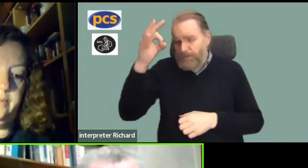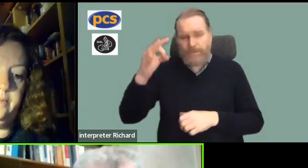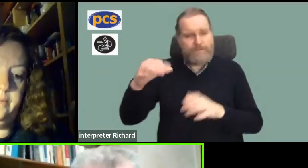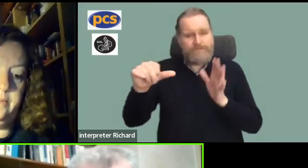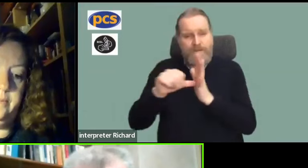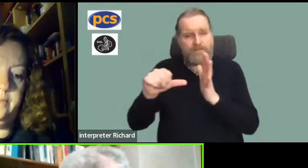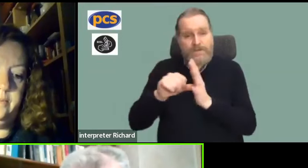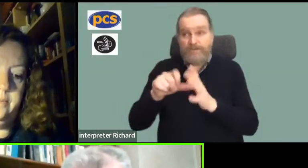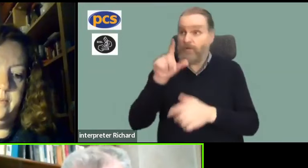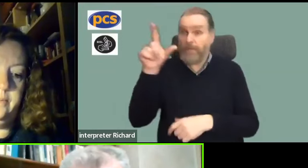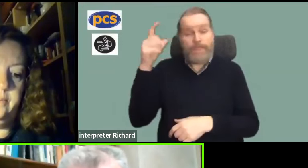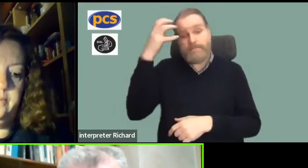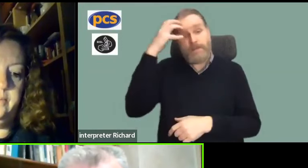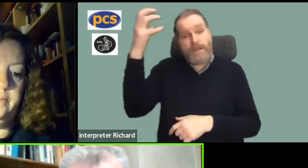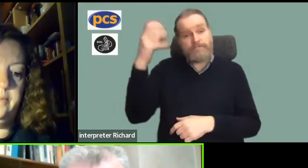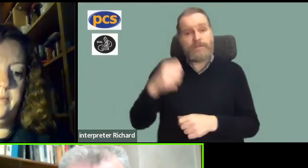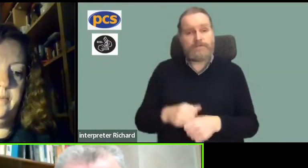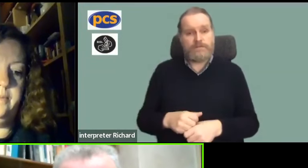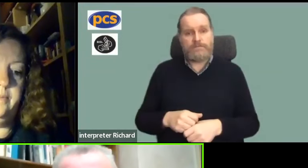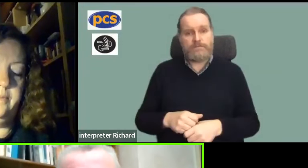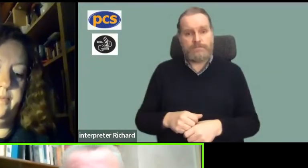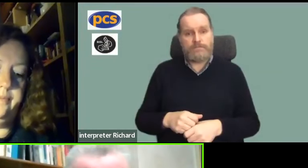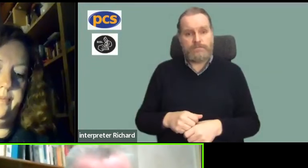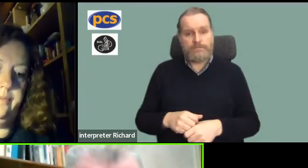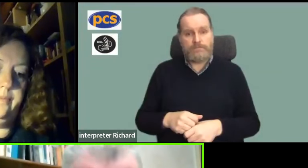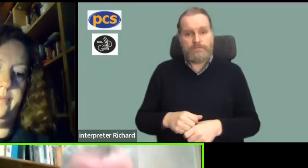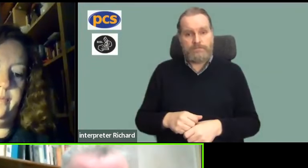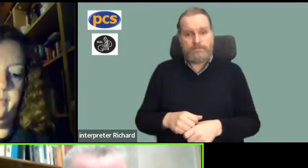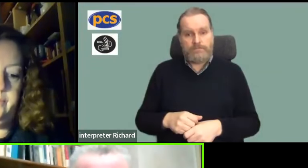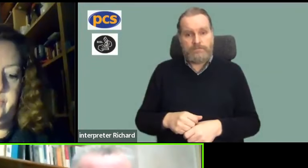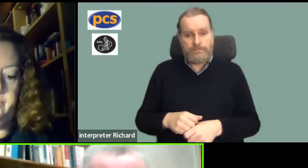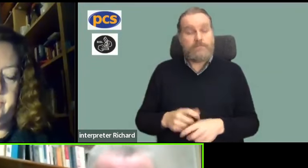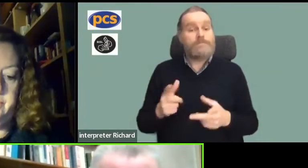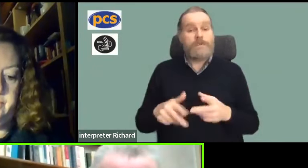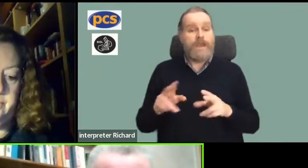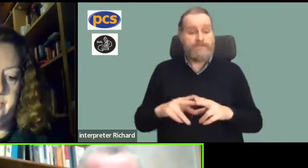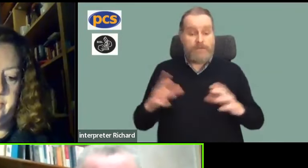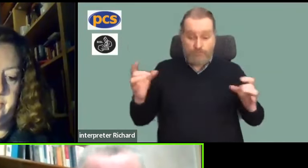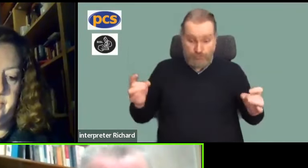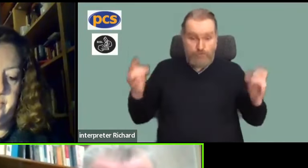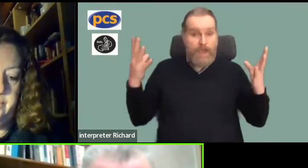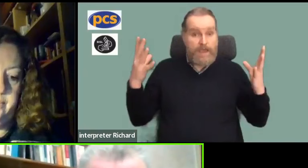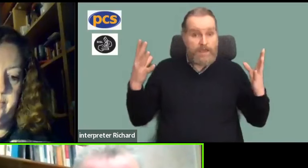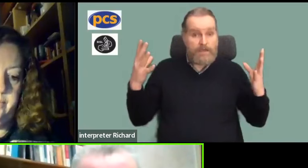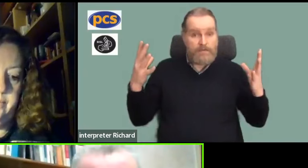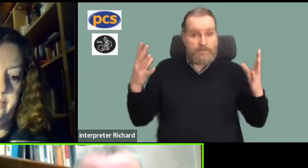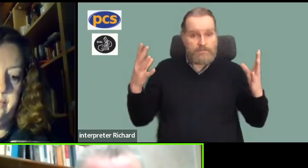to get a lawful dispute, and therefore, if people didn't didn't cross the picket line, , then they're almost certainly